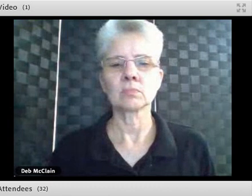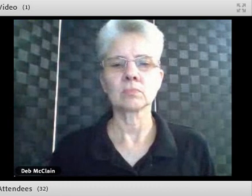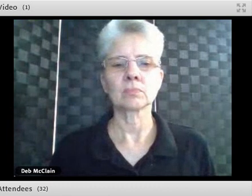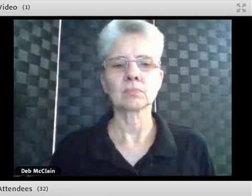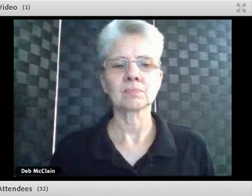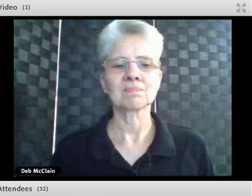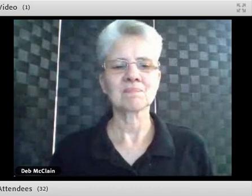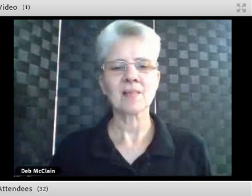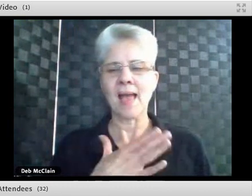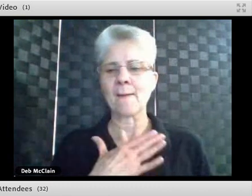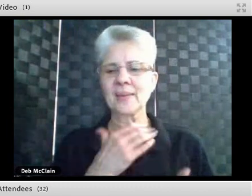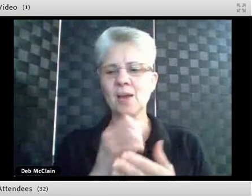Happy to help, Sonya.